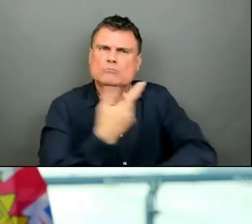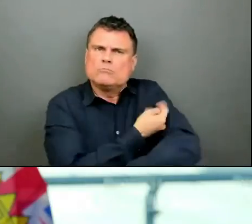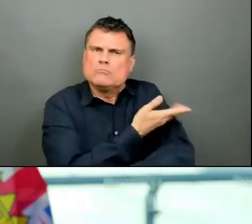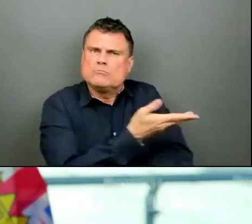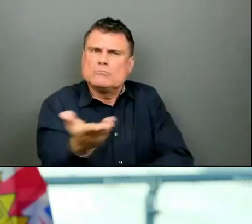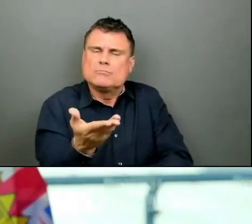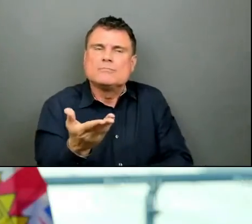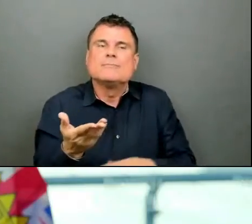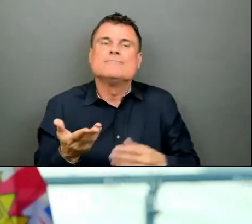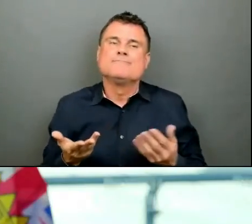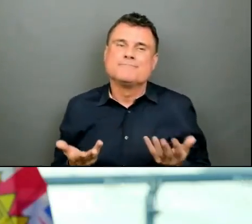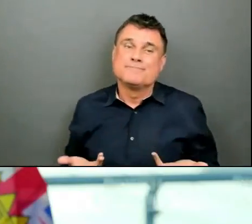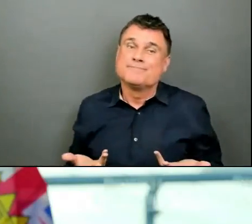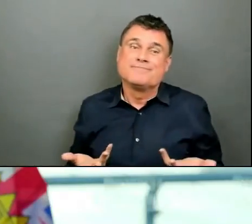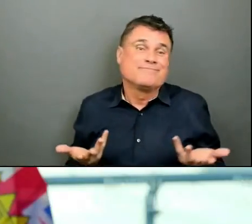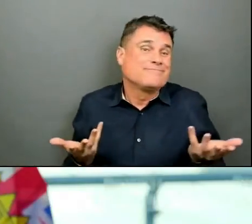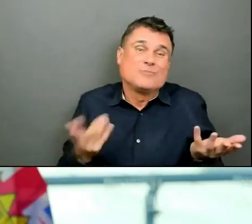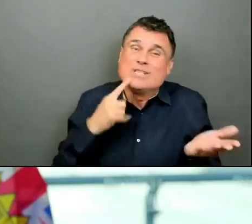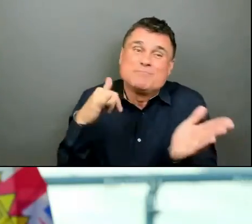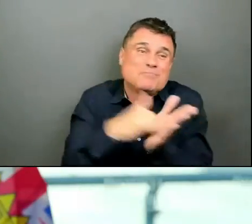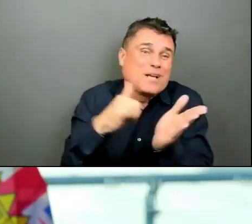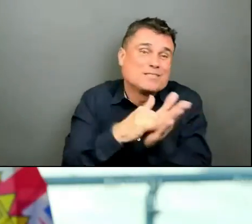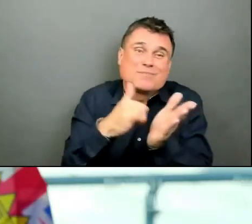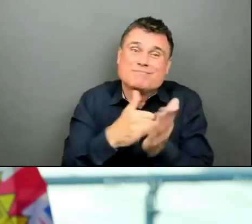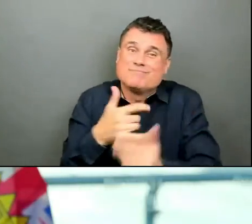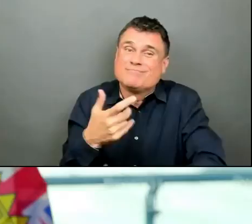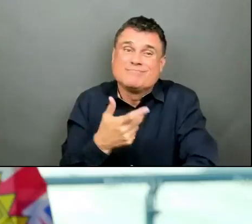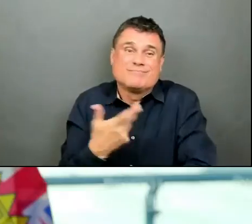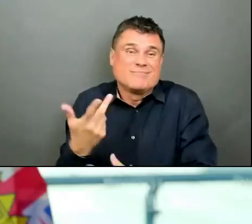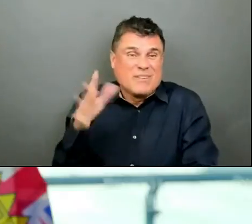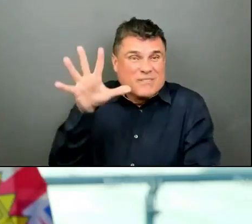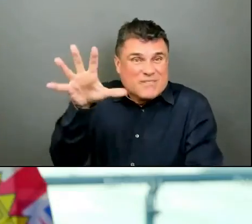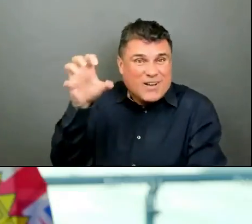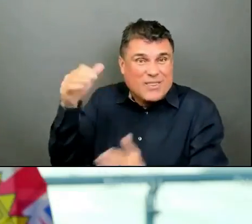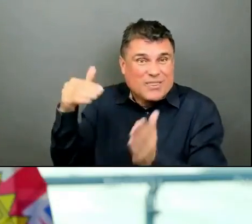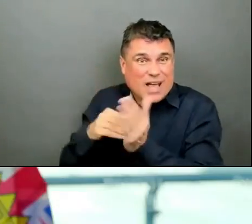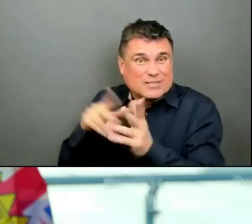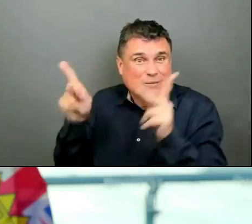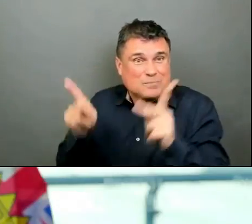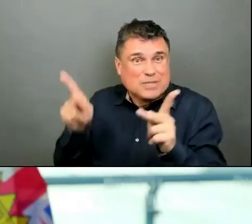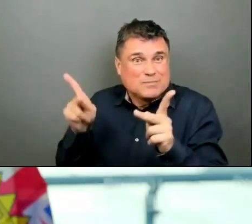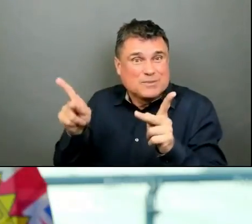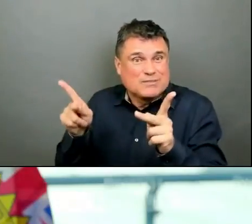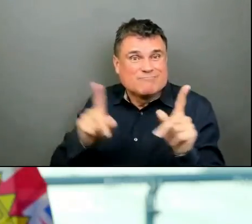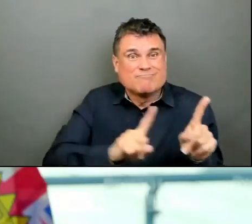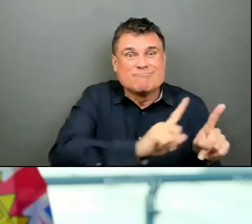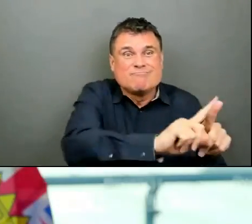have. Question are talking about 5 hundred thousand people in many different places.